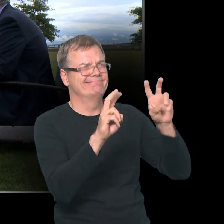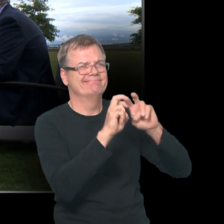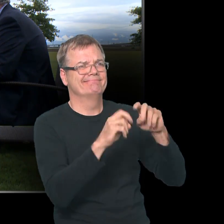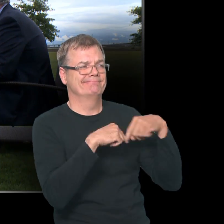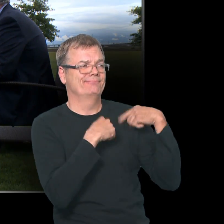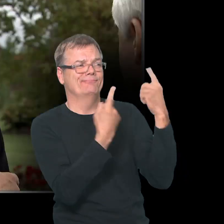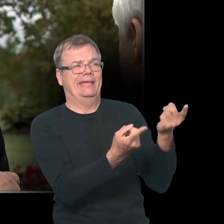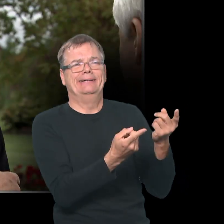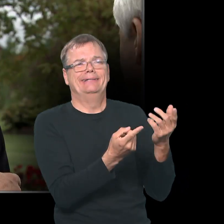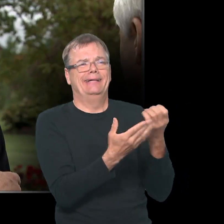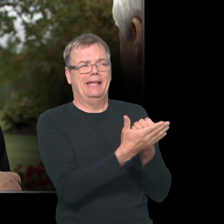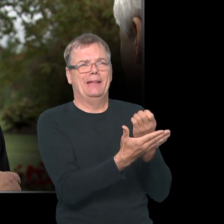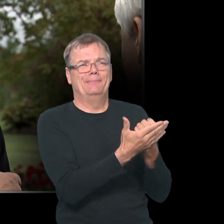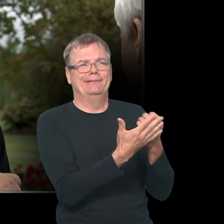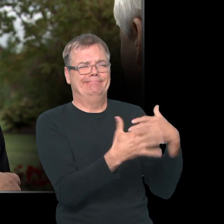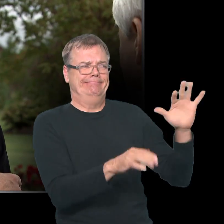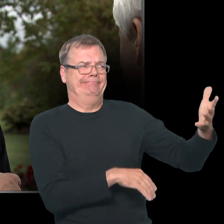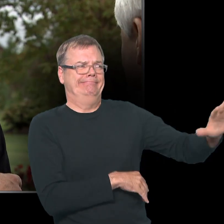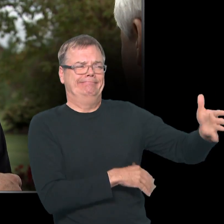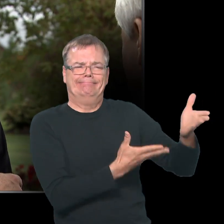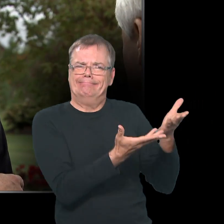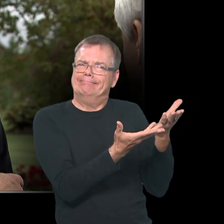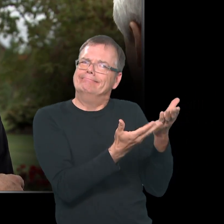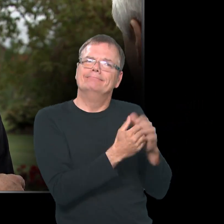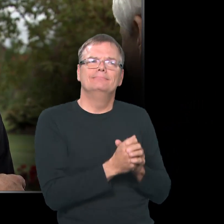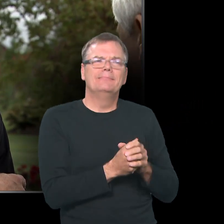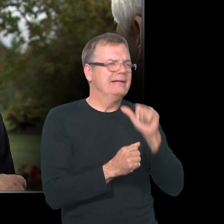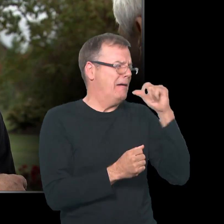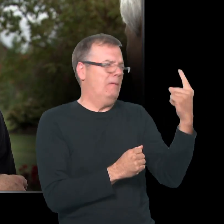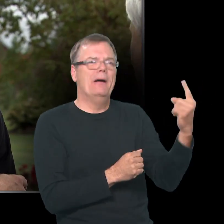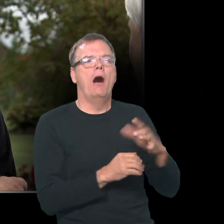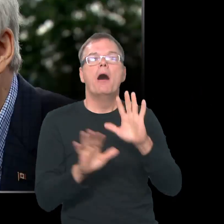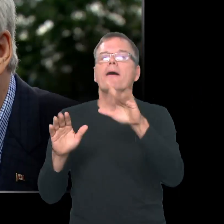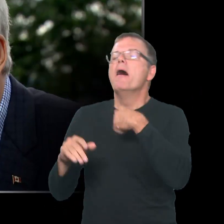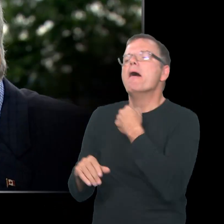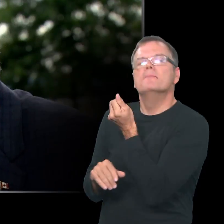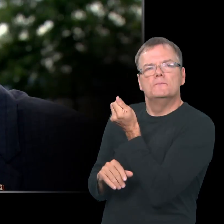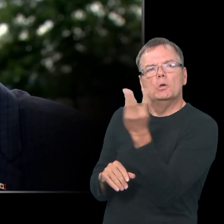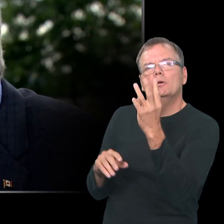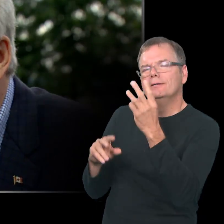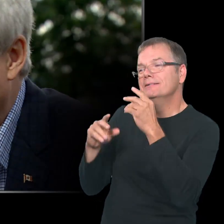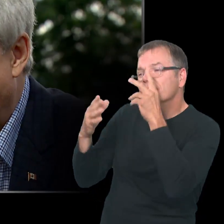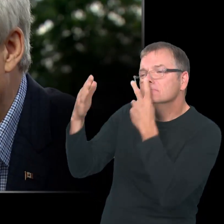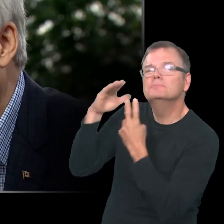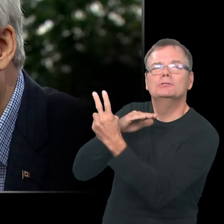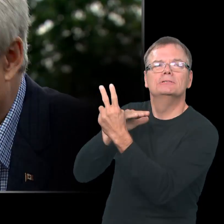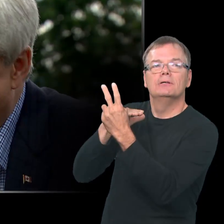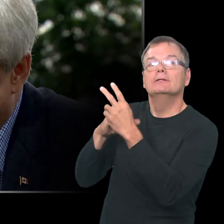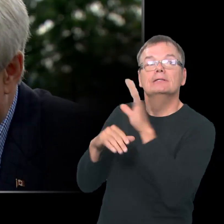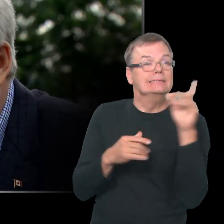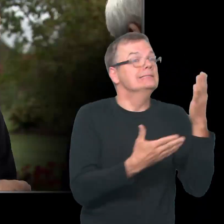By why, given your track record on analysis, and you're not alone as an economist, we all know the stories about economists.